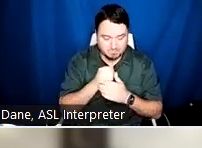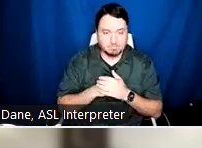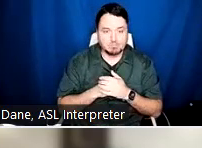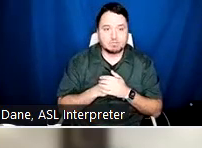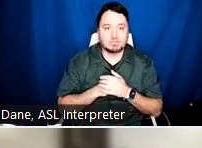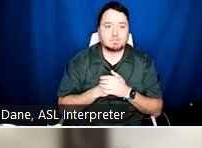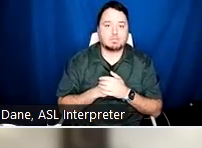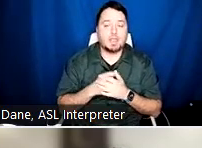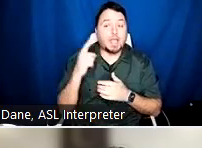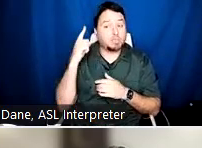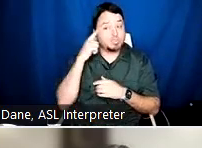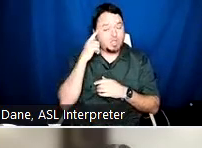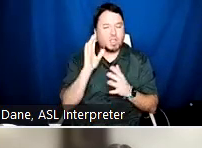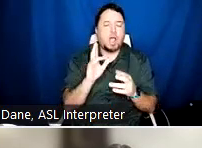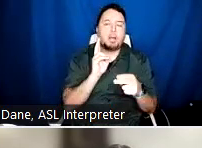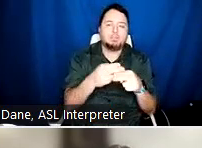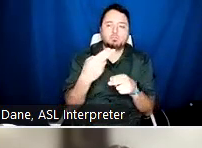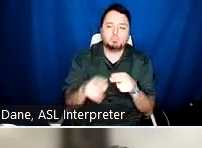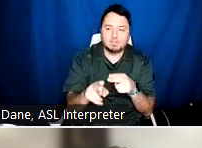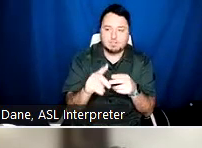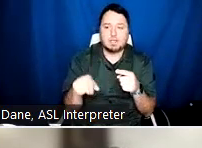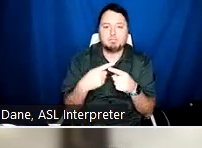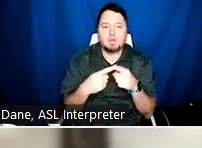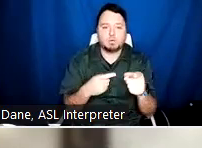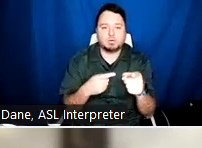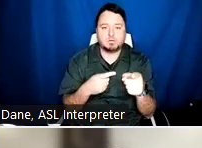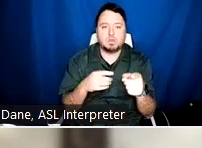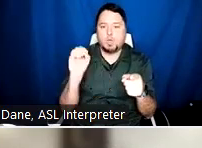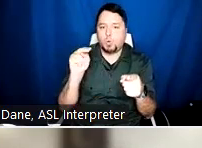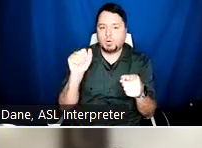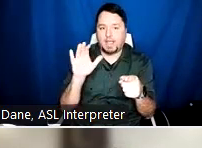So I thought I would mention just briefly a little bit about ONAC's program. As mentioned